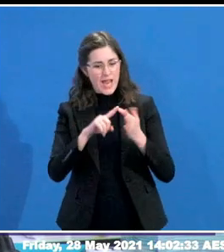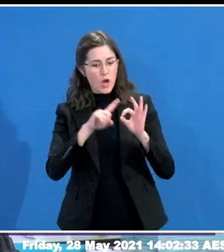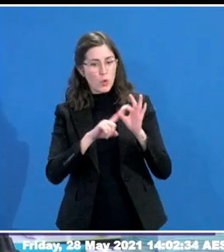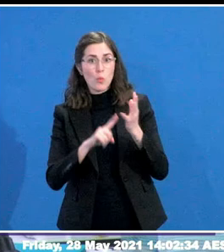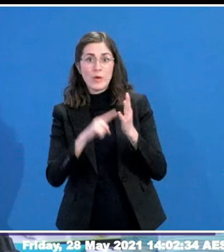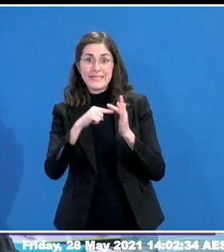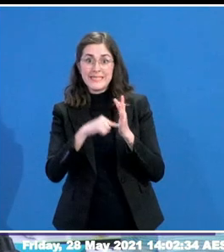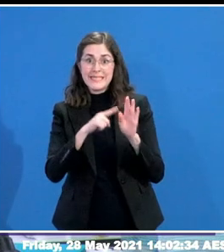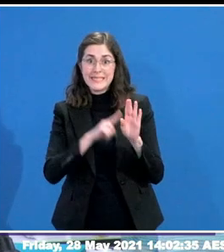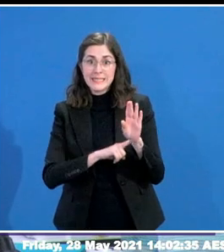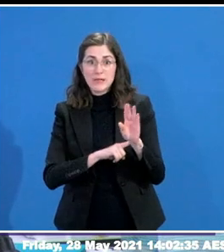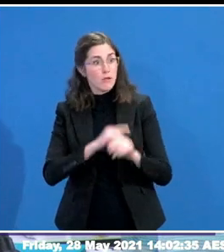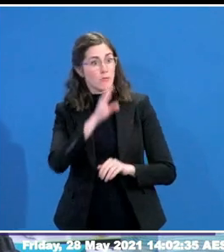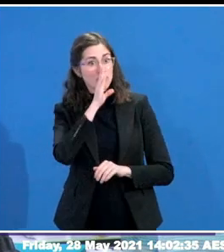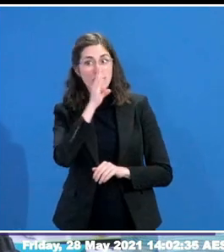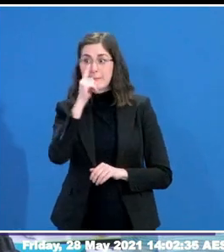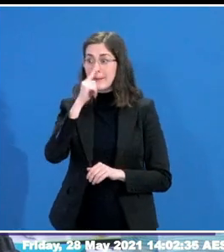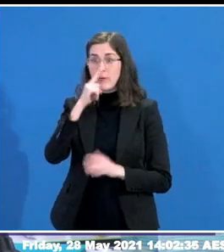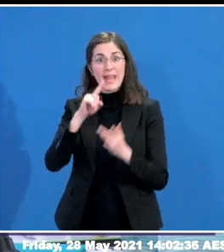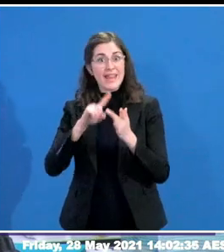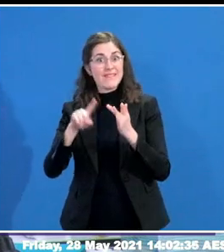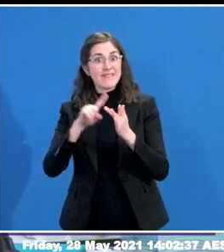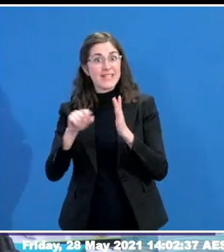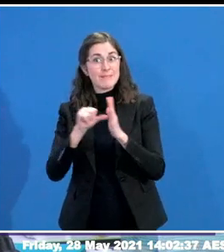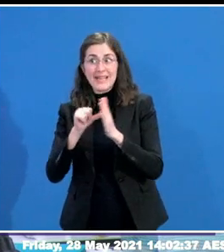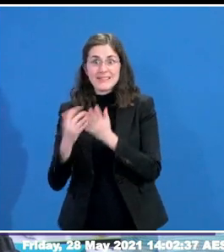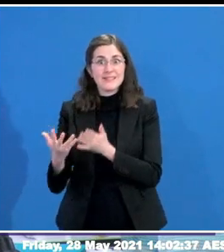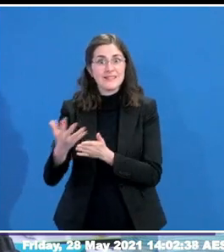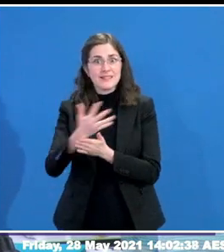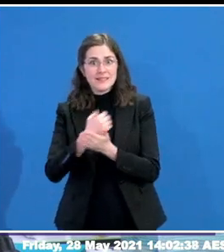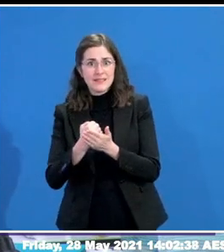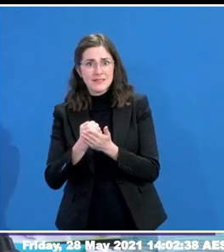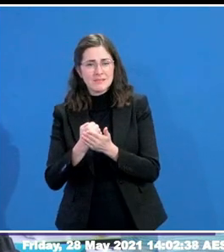needs to weigh up returns from this kind of investment against returns